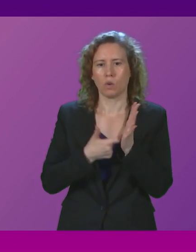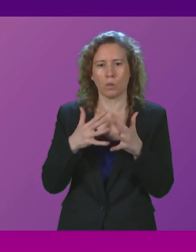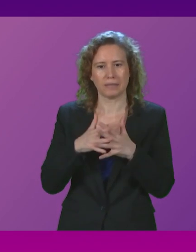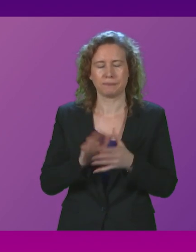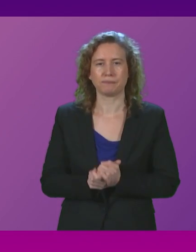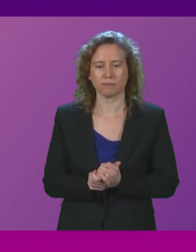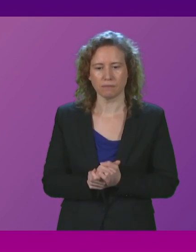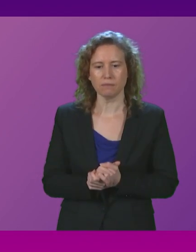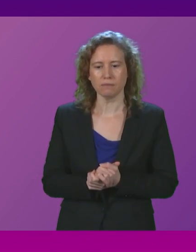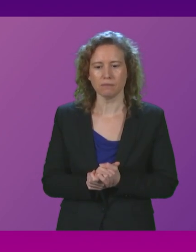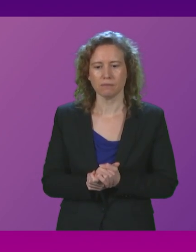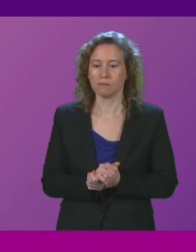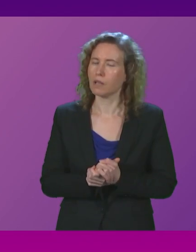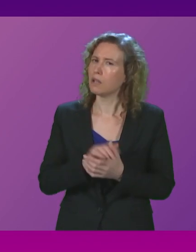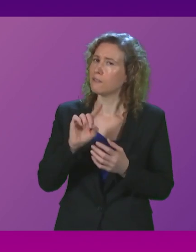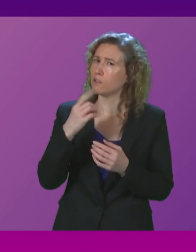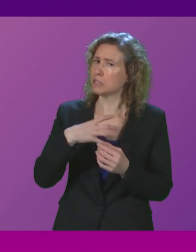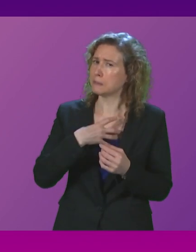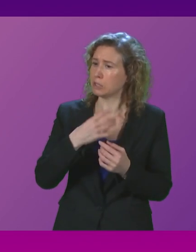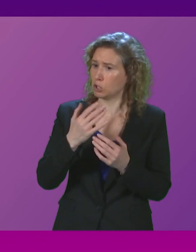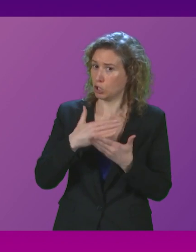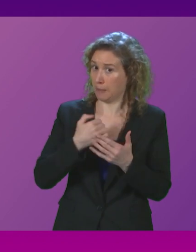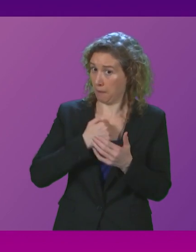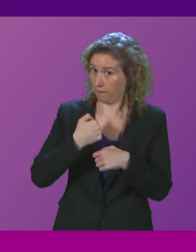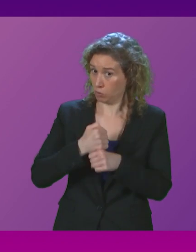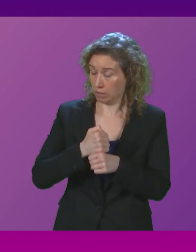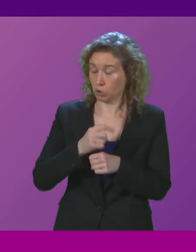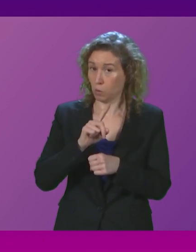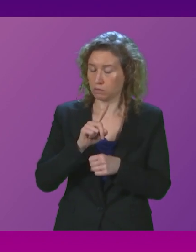Does the First Minister share my frustration that, while the Scottish Government has introduced